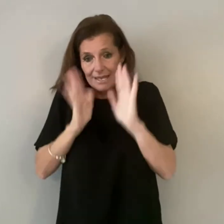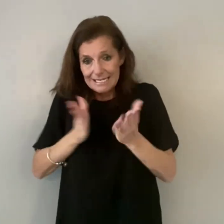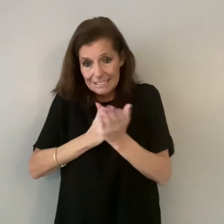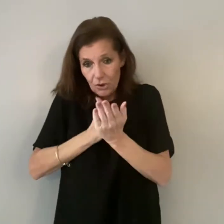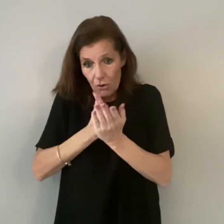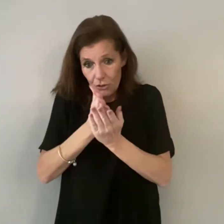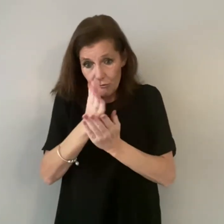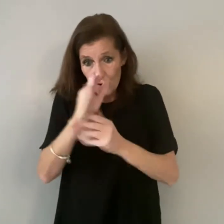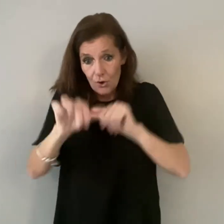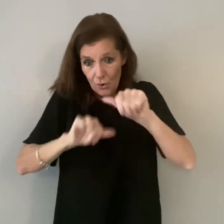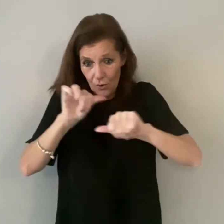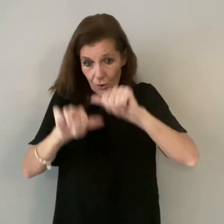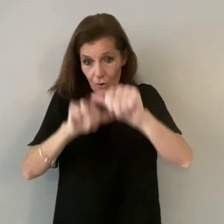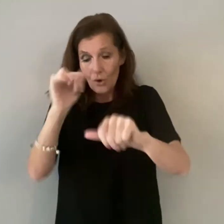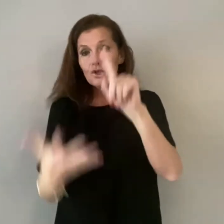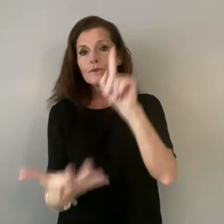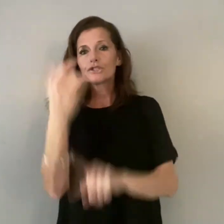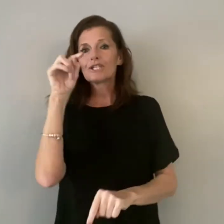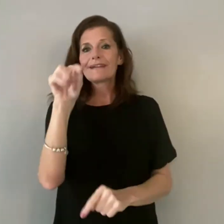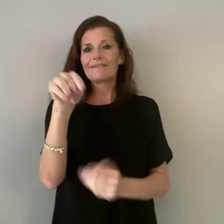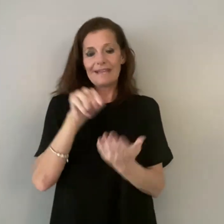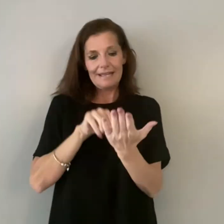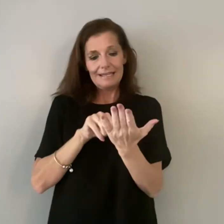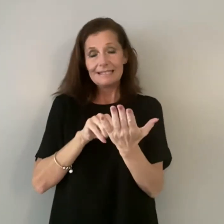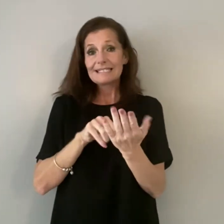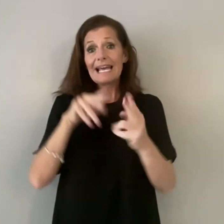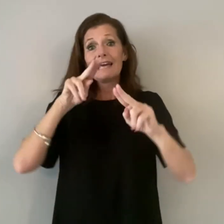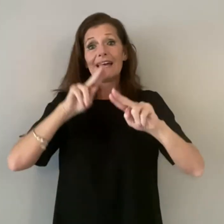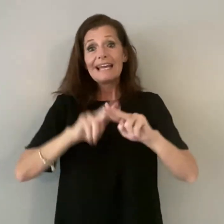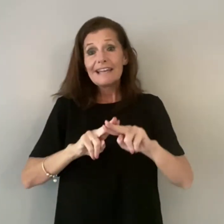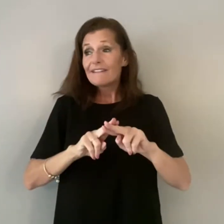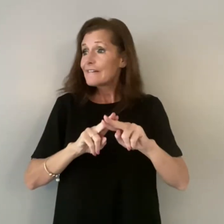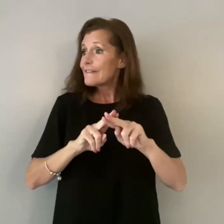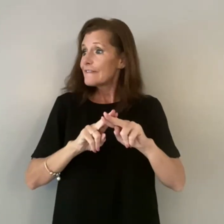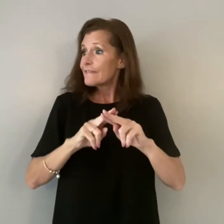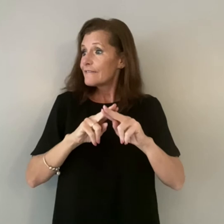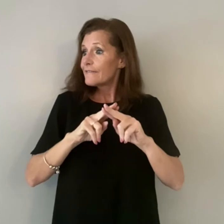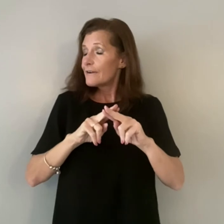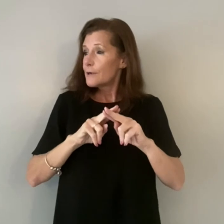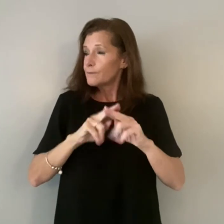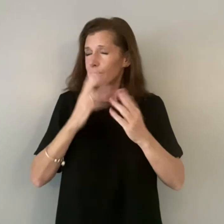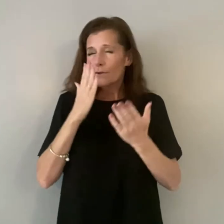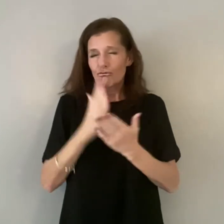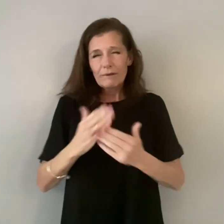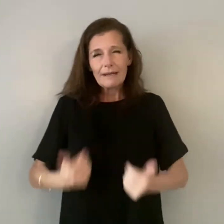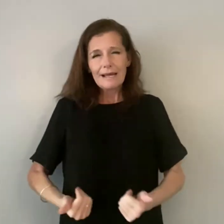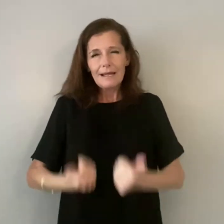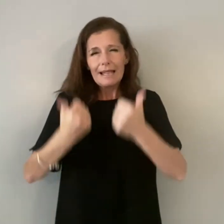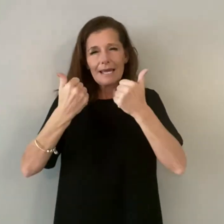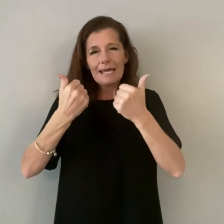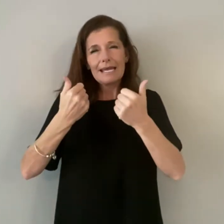that you have to go over in order to get there. If you have a really properly thought through